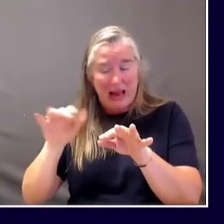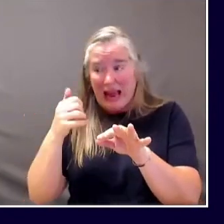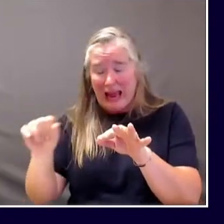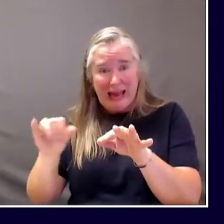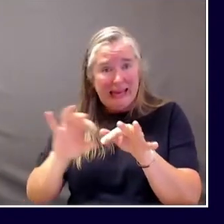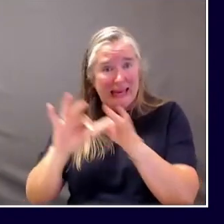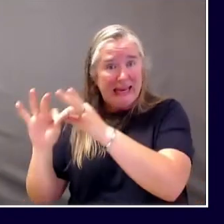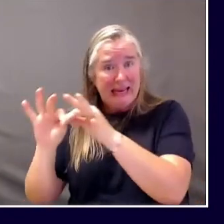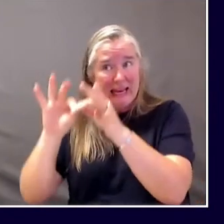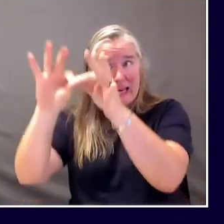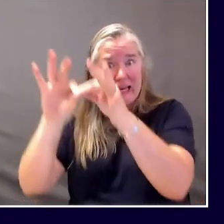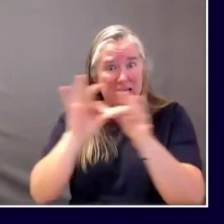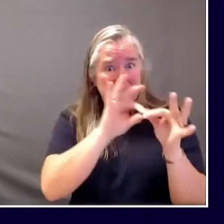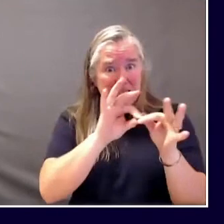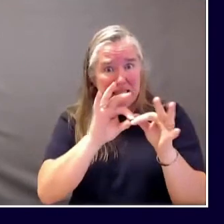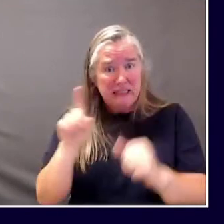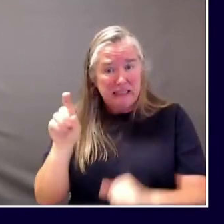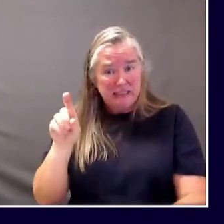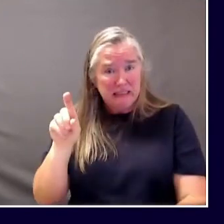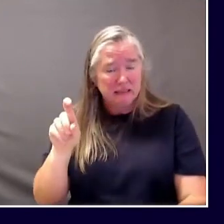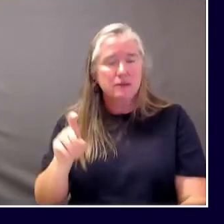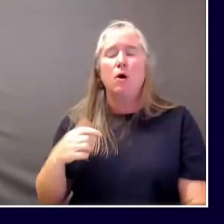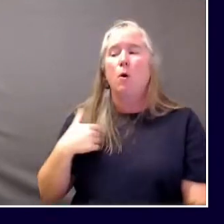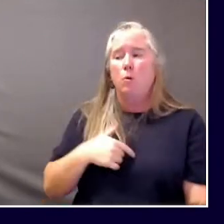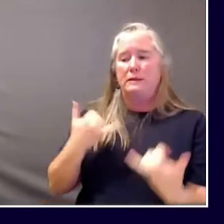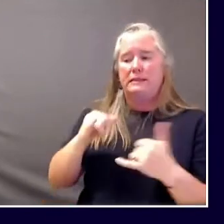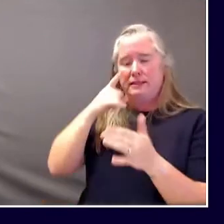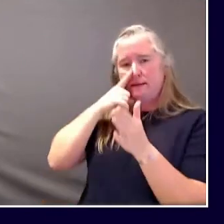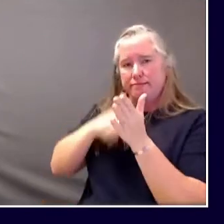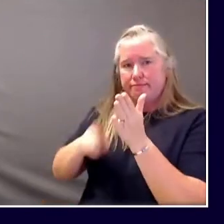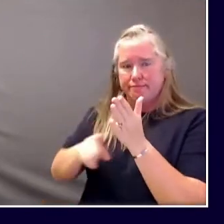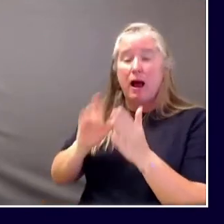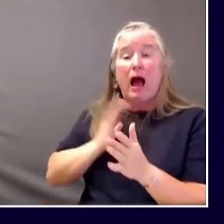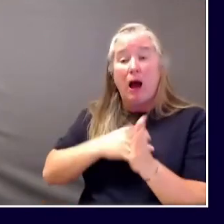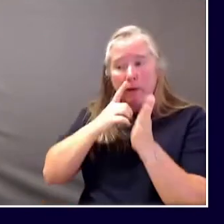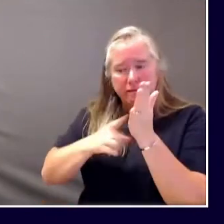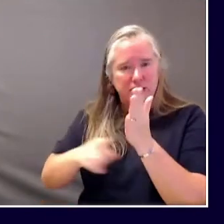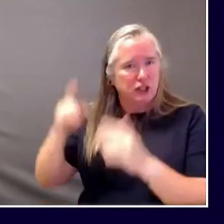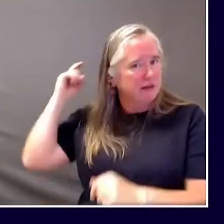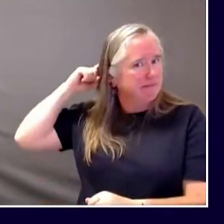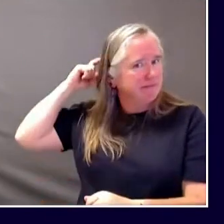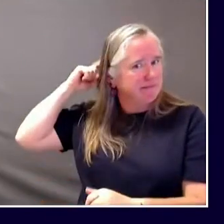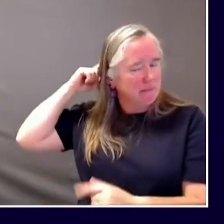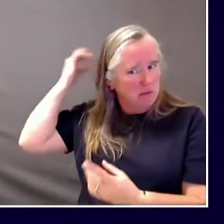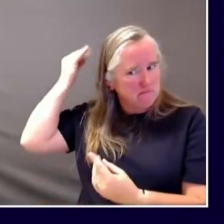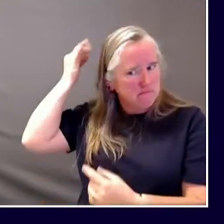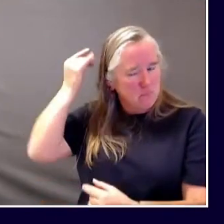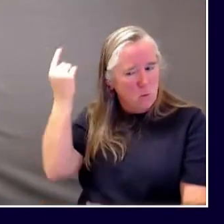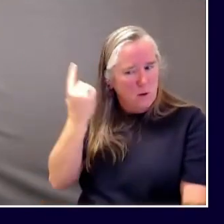if that's a question that we're investigating its top of mind